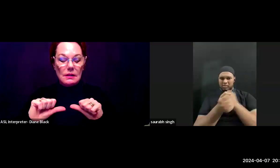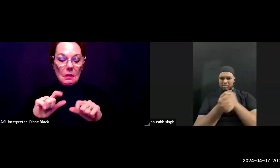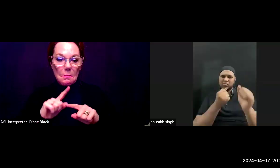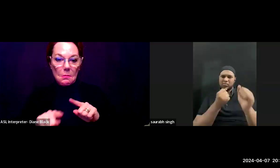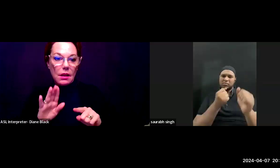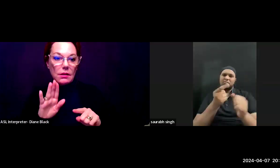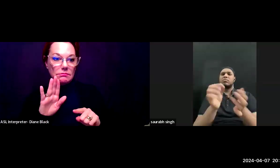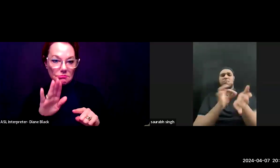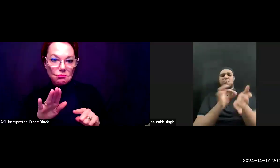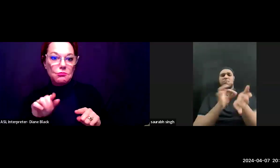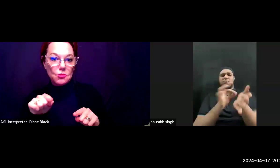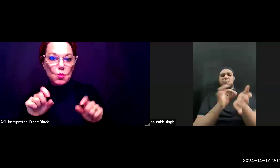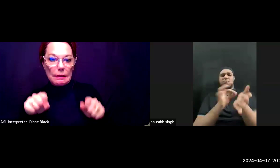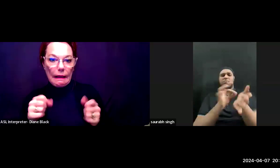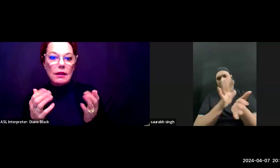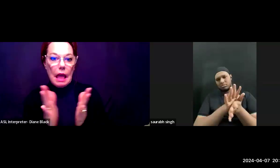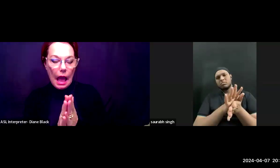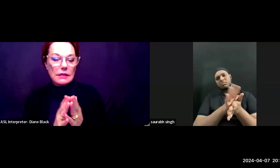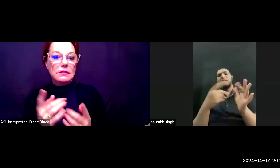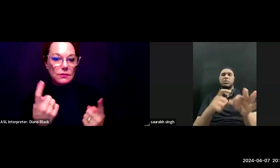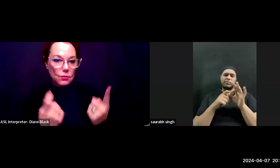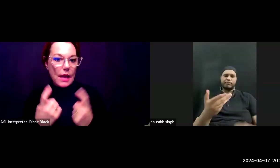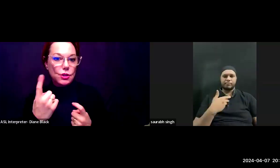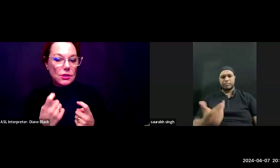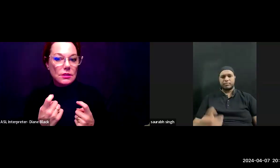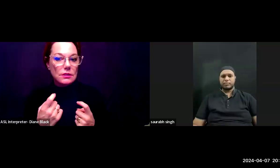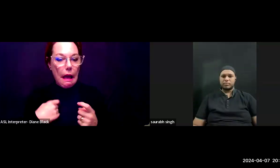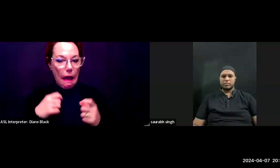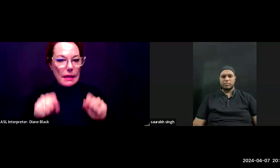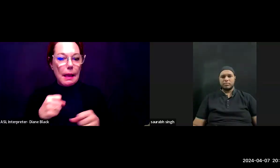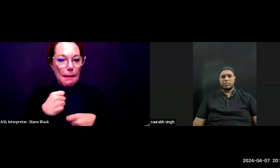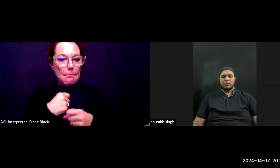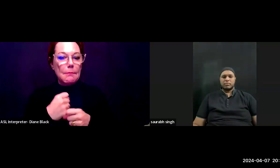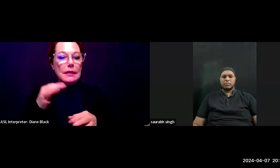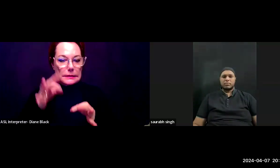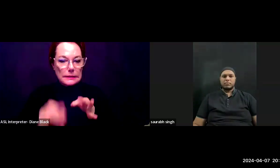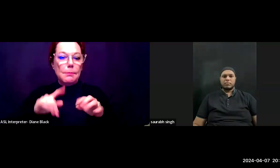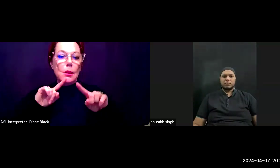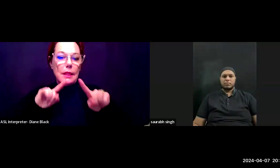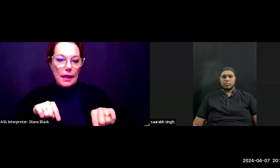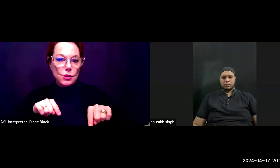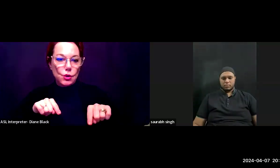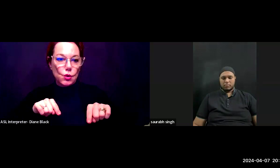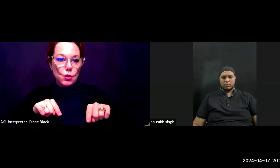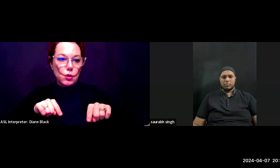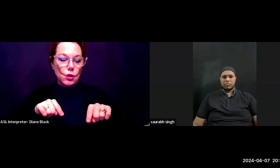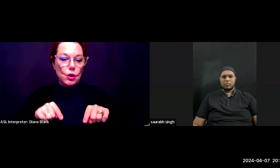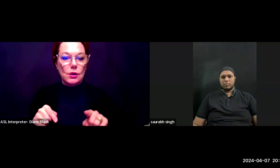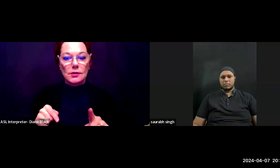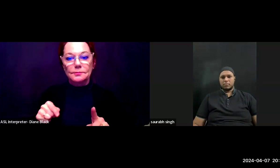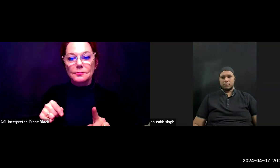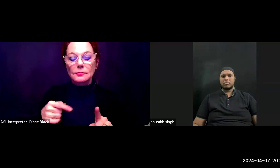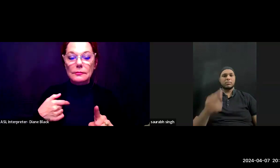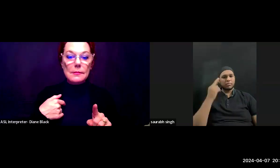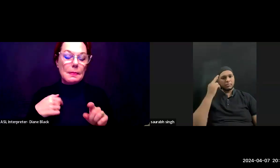I've dealt it very scientifically. I can make it quite simple. in fact that's why I put a car